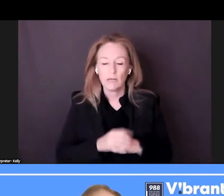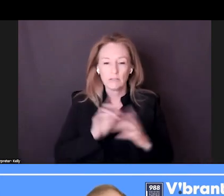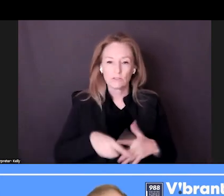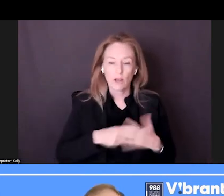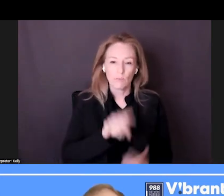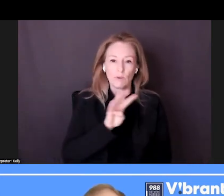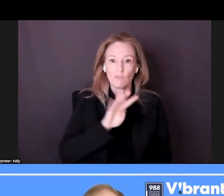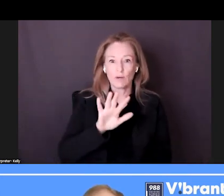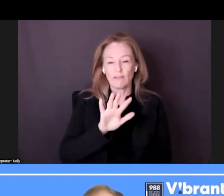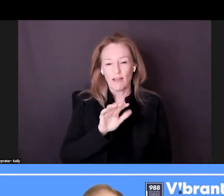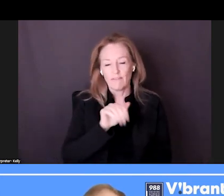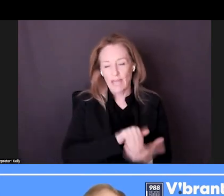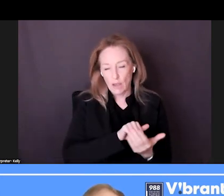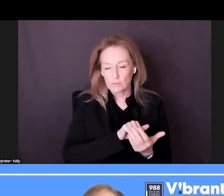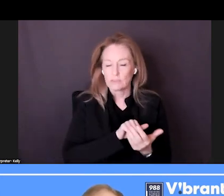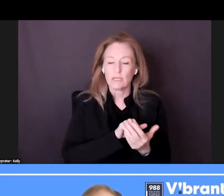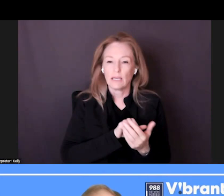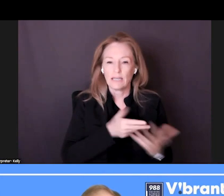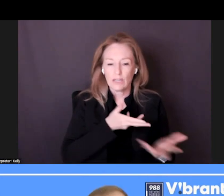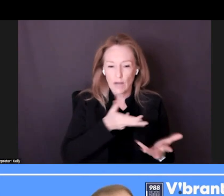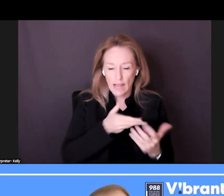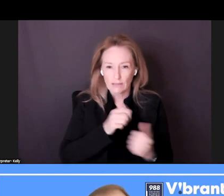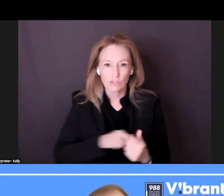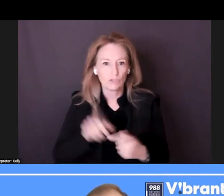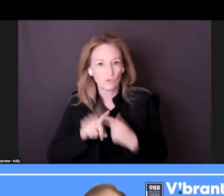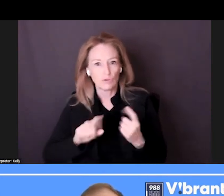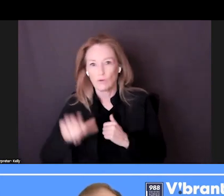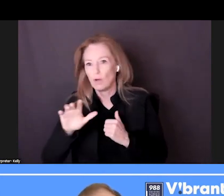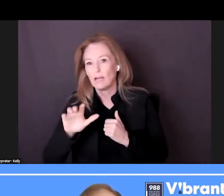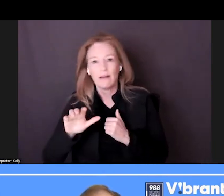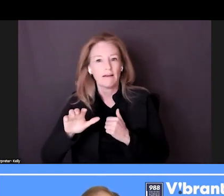TO 6 MILLION AND BEYOND.